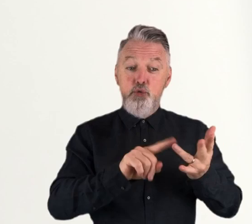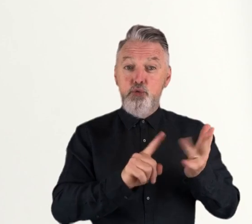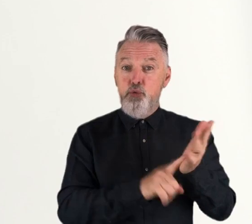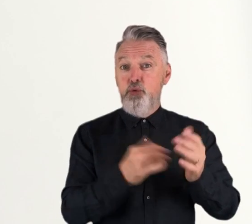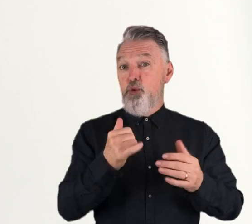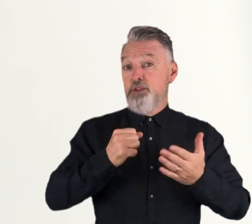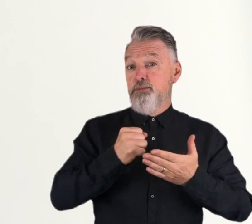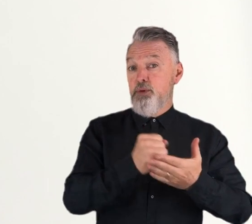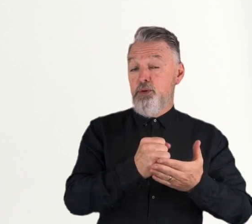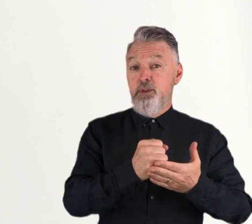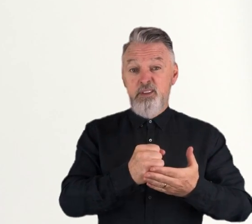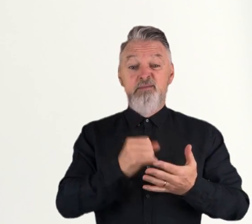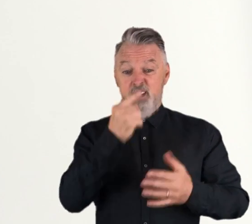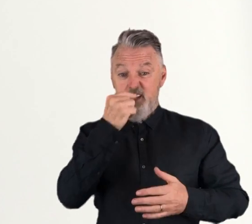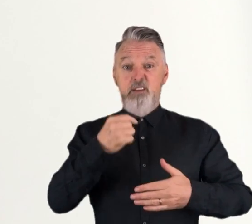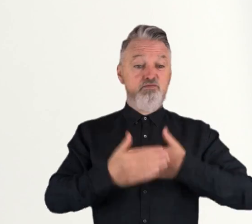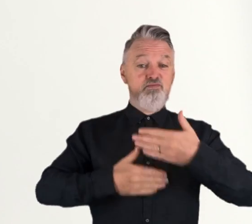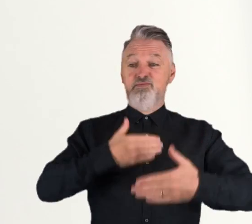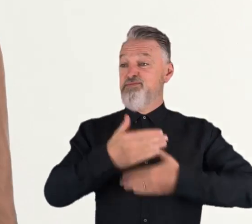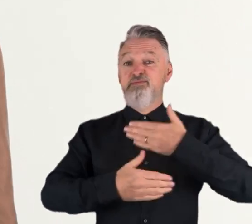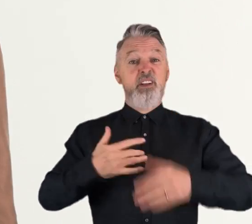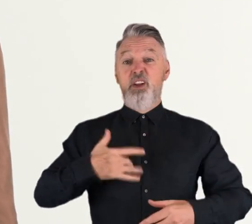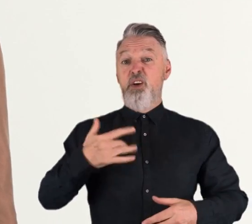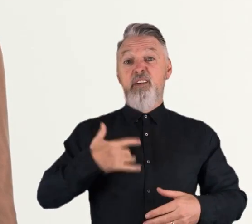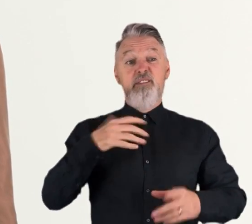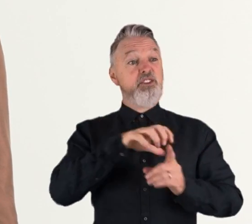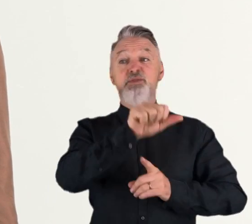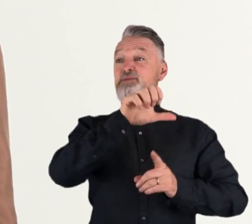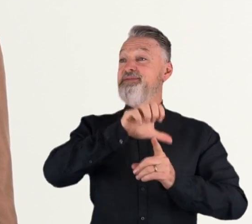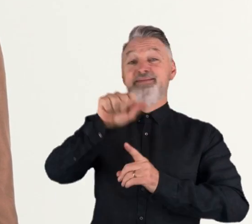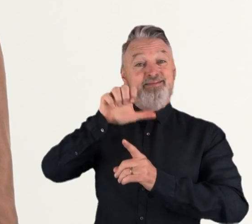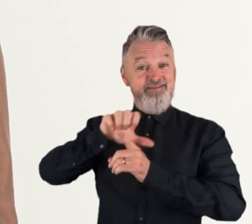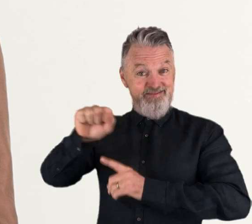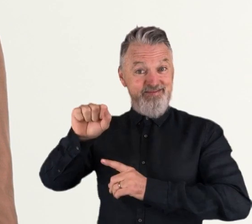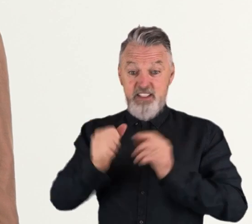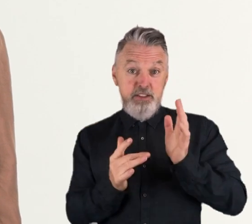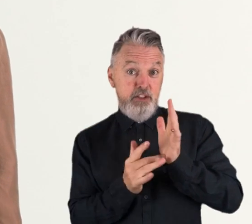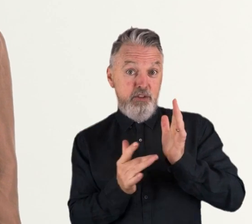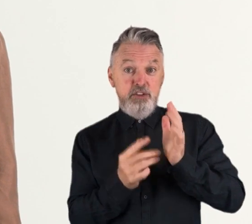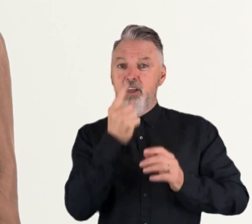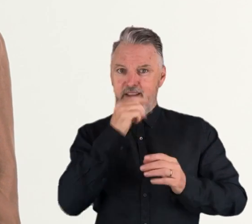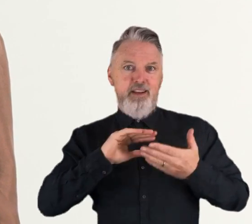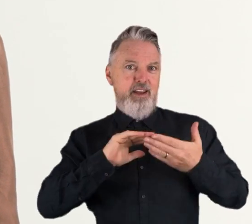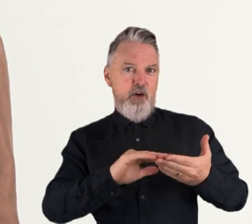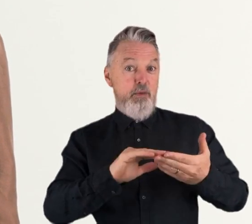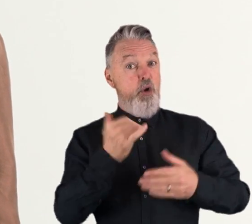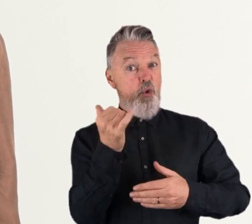to live our lives and achieve our desired outcomes. Technology can be a great enabler or an inhibitor of people with disability.